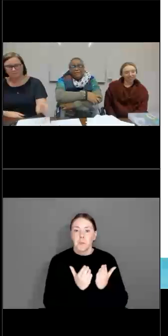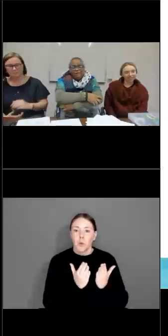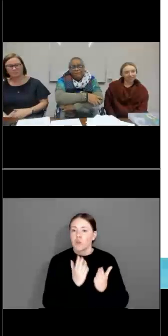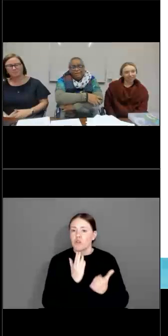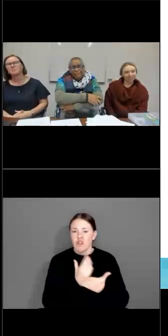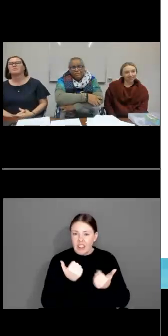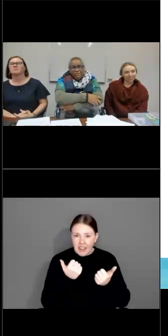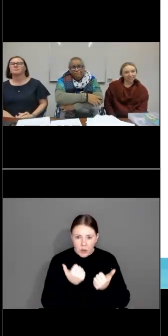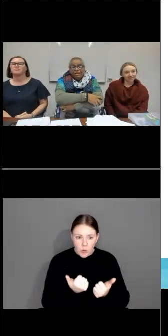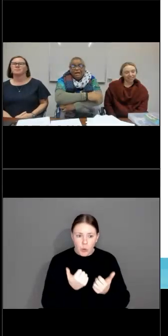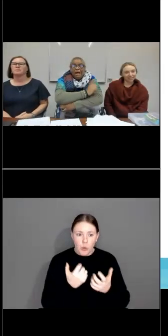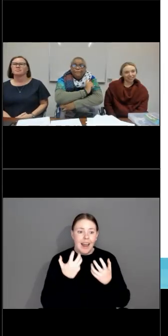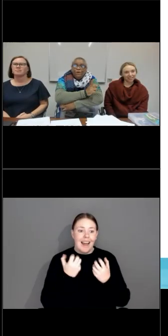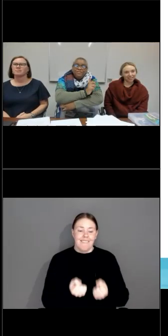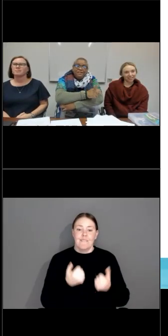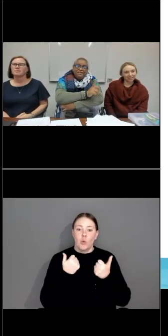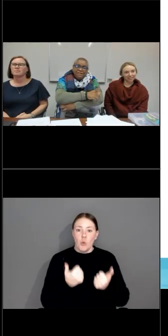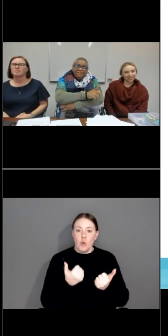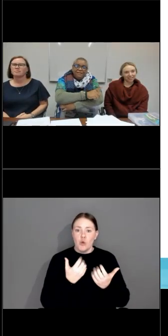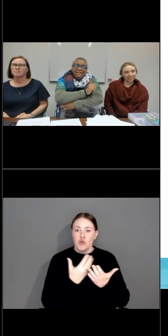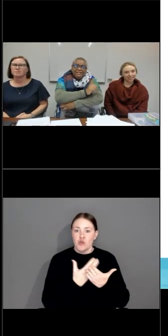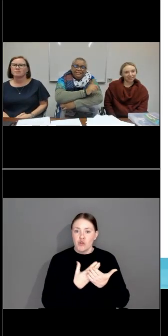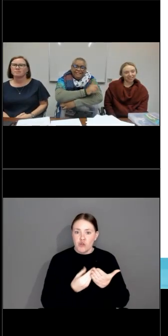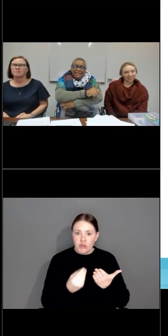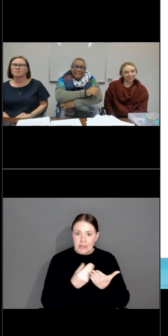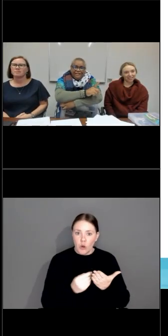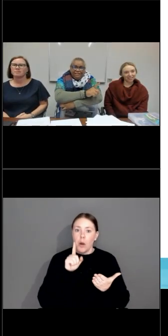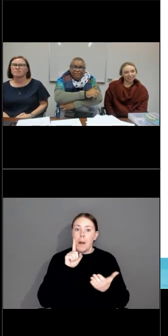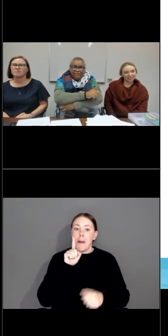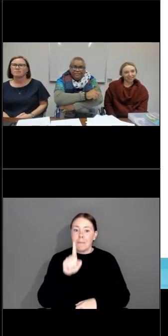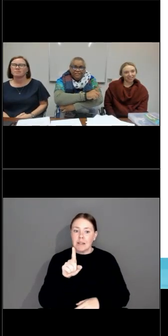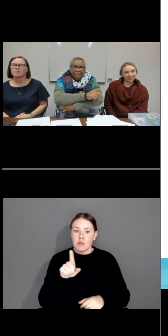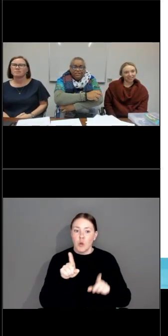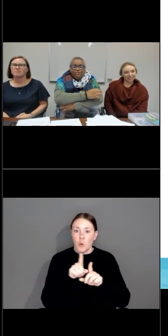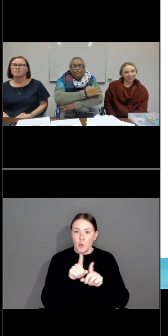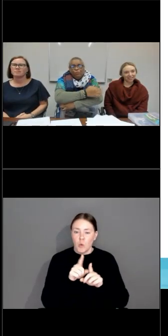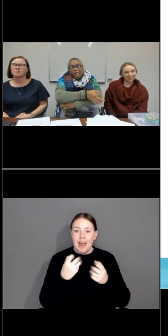great resources in it but one thing it does have is has the CLE activities so if you want to run